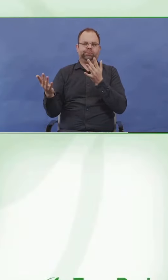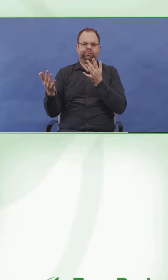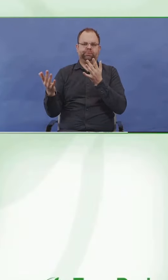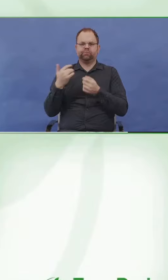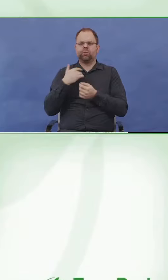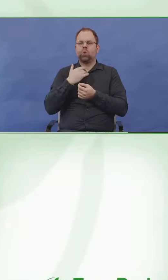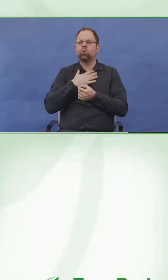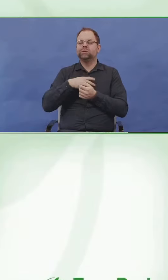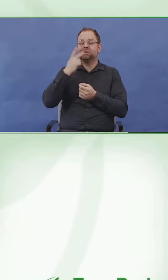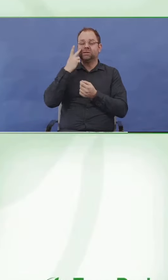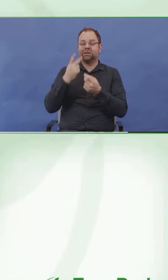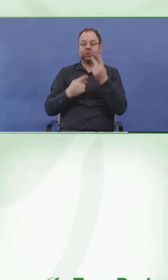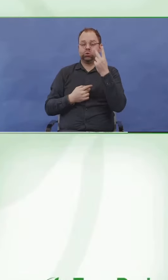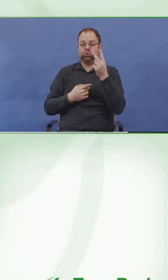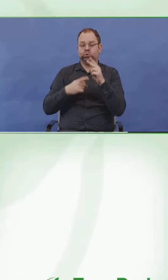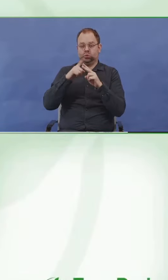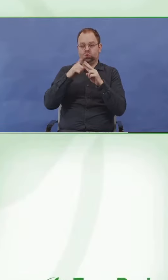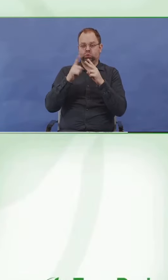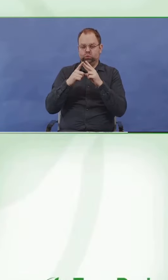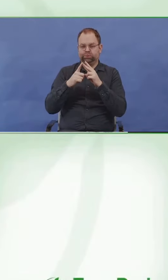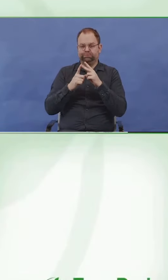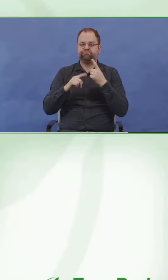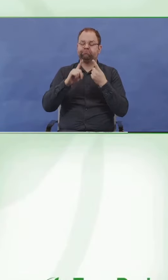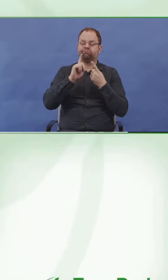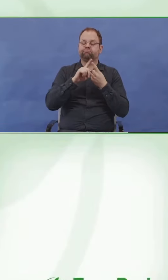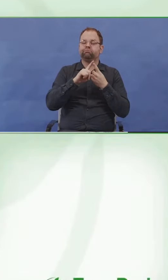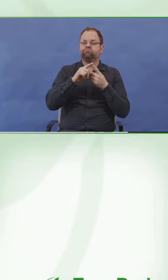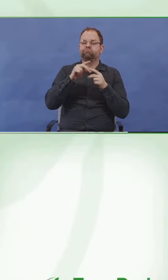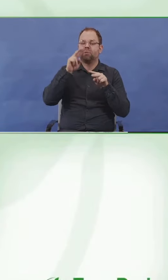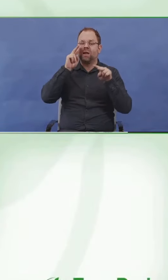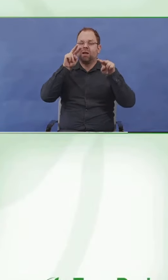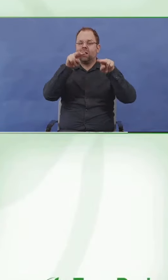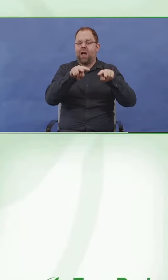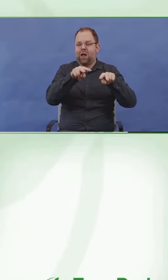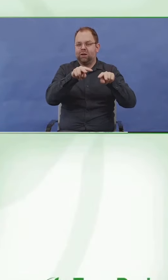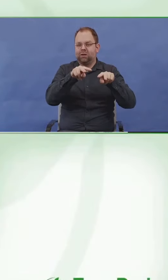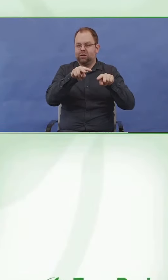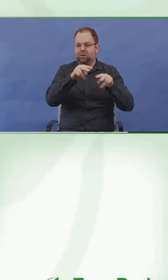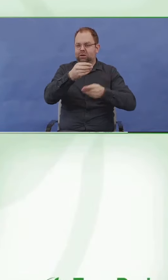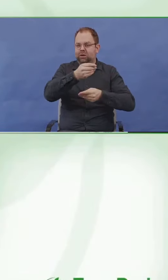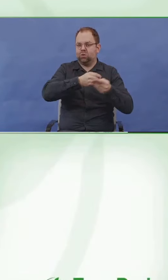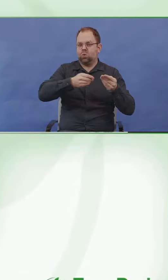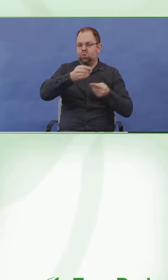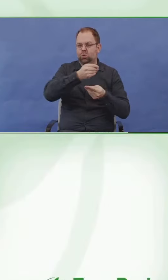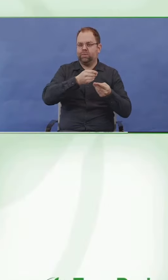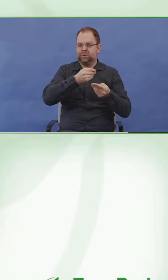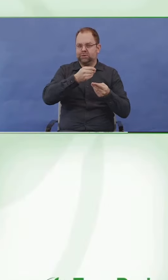That is one thing. I really agree that disability should be involved in the whole